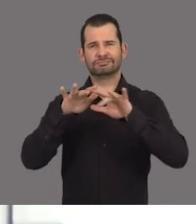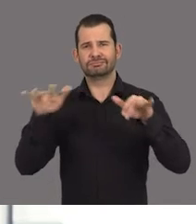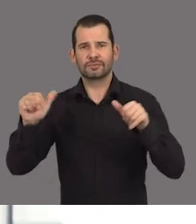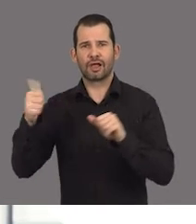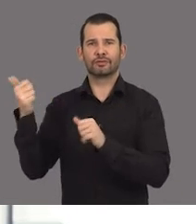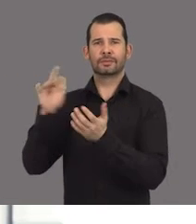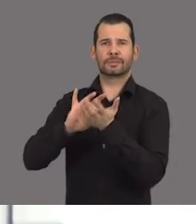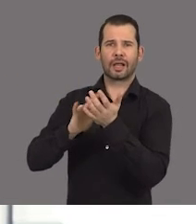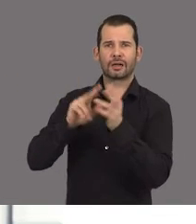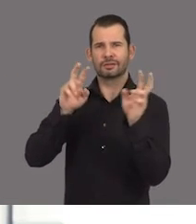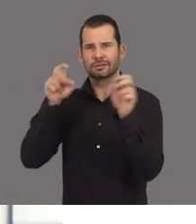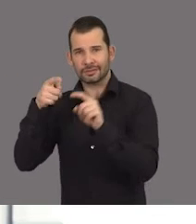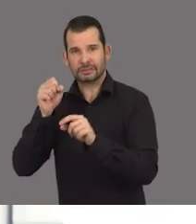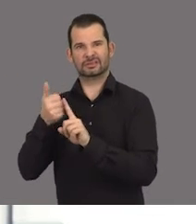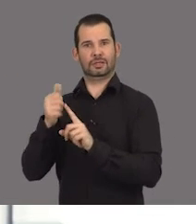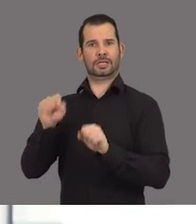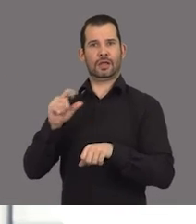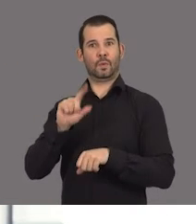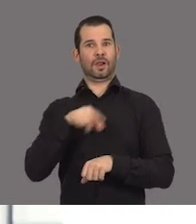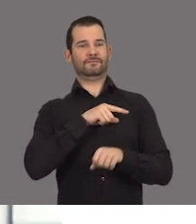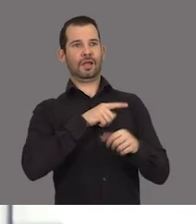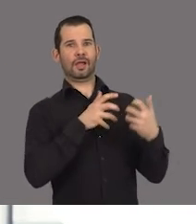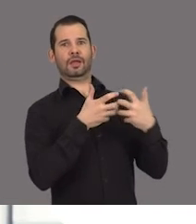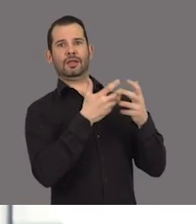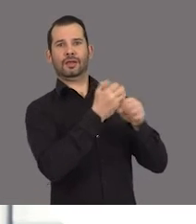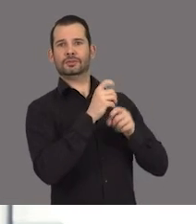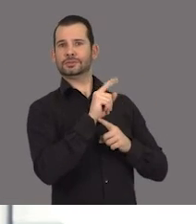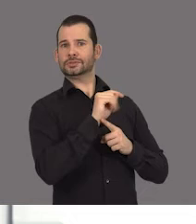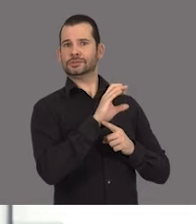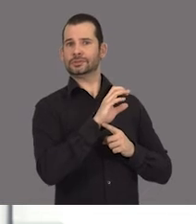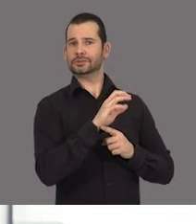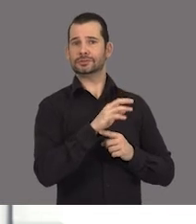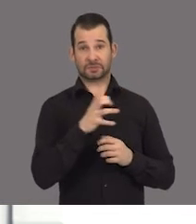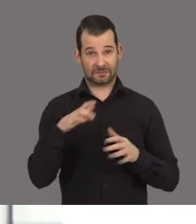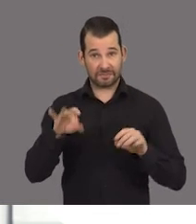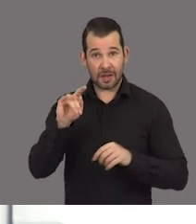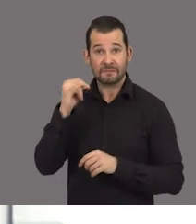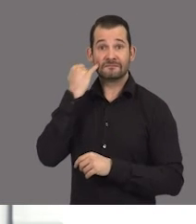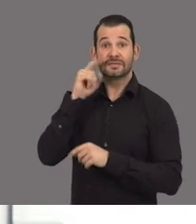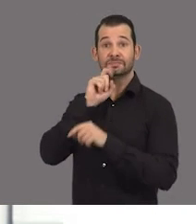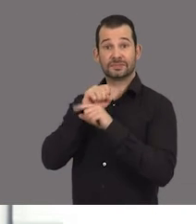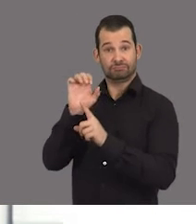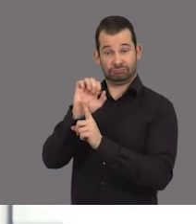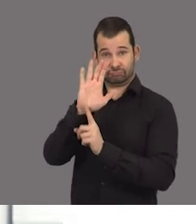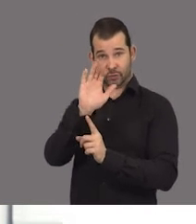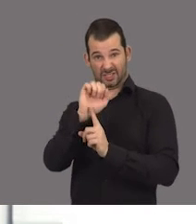canada.ca/disability-tax-credit.